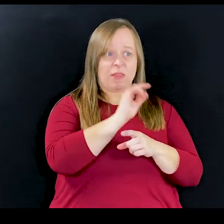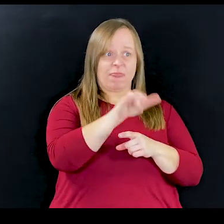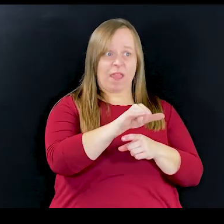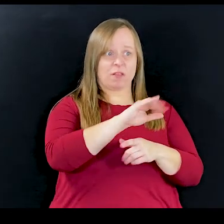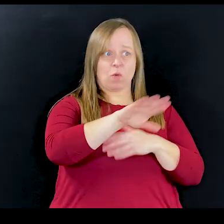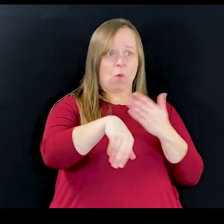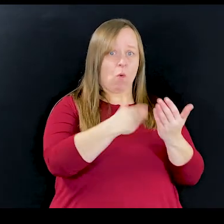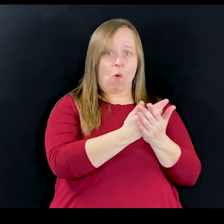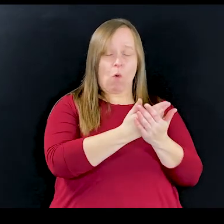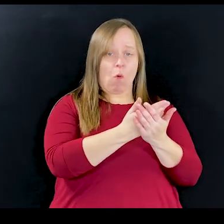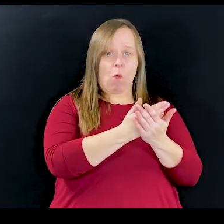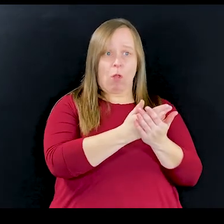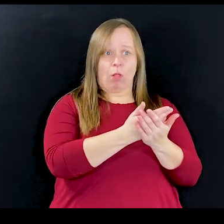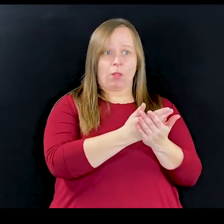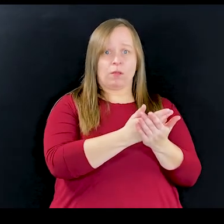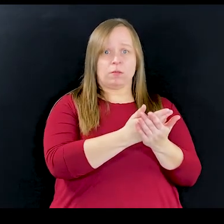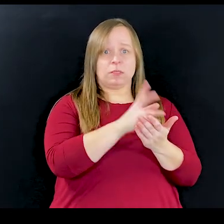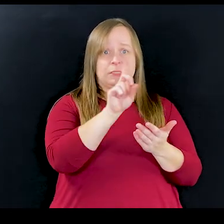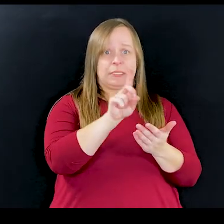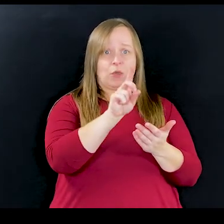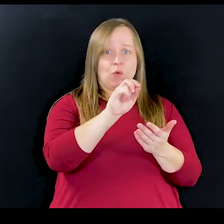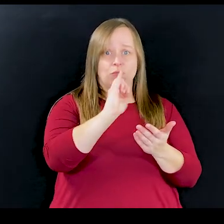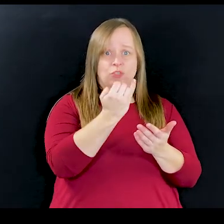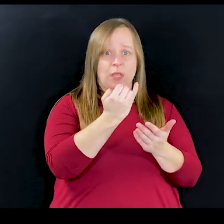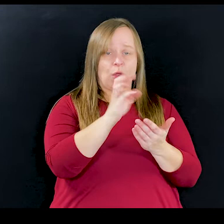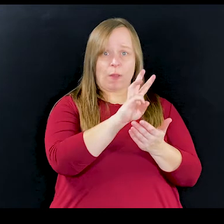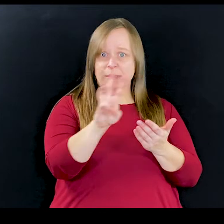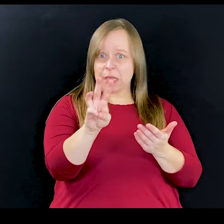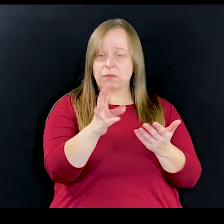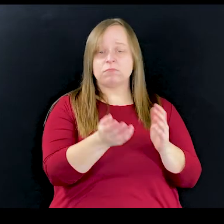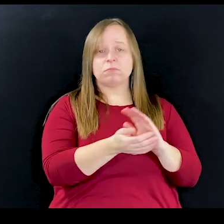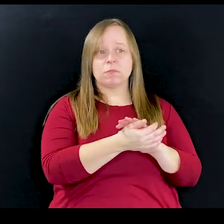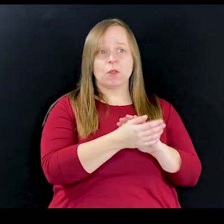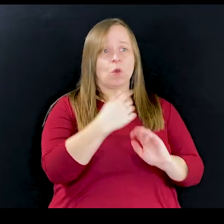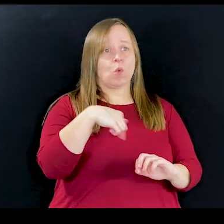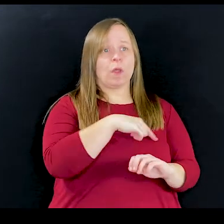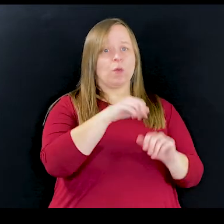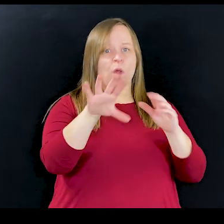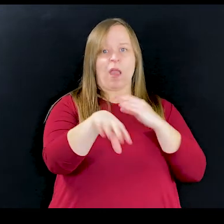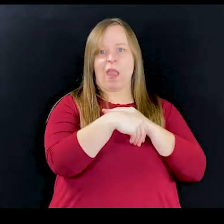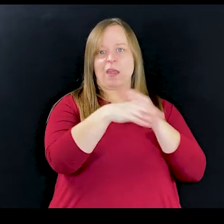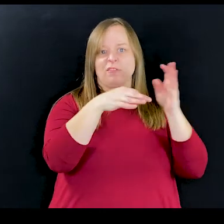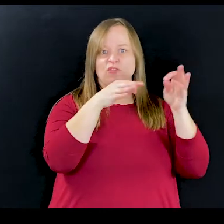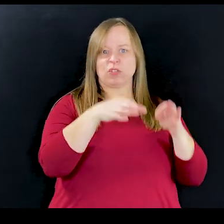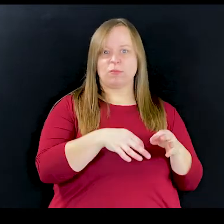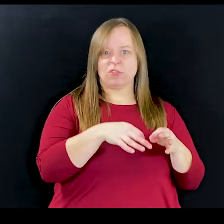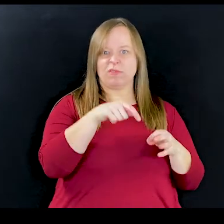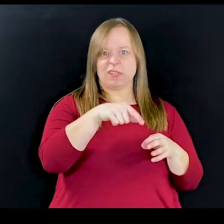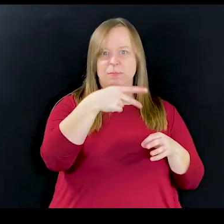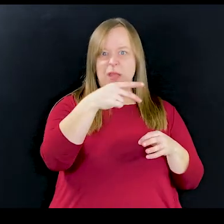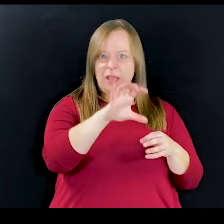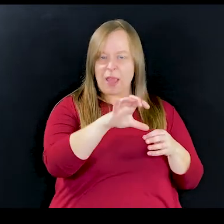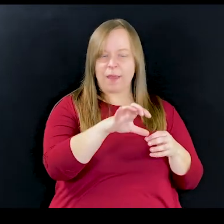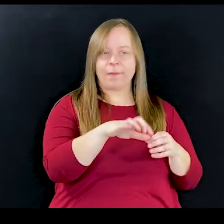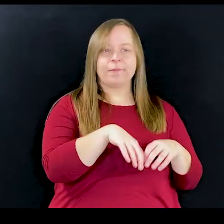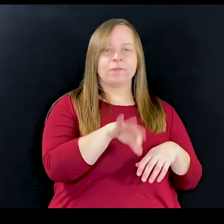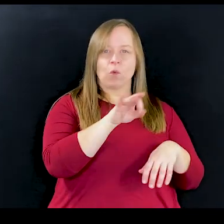And that's all on the Department of Justice's website. And we will put that in the description of the podcast